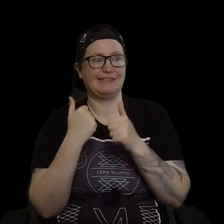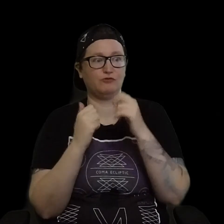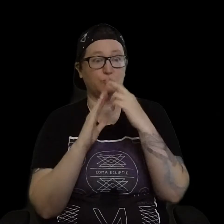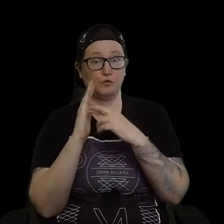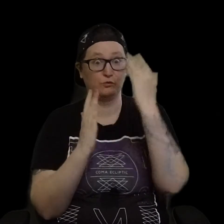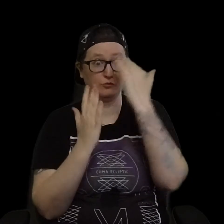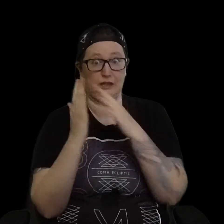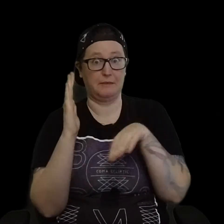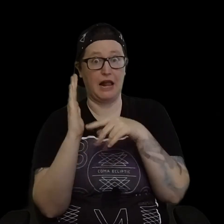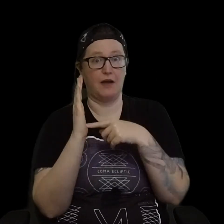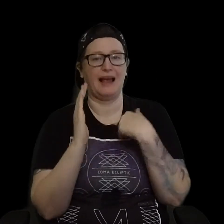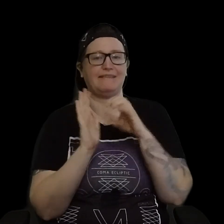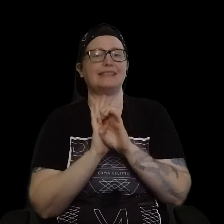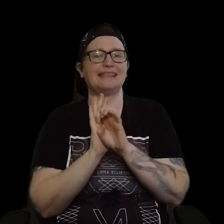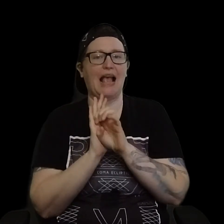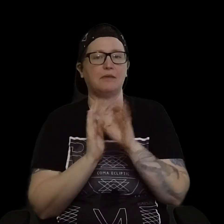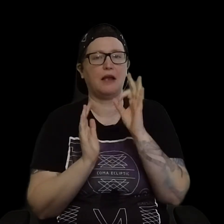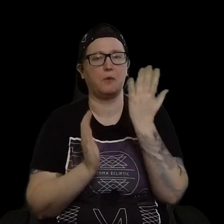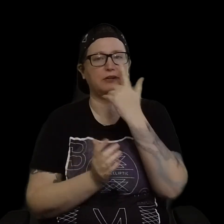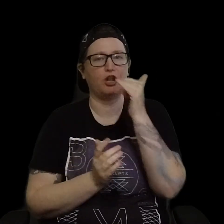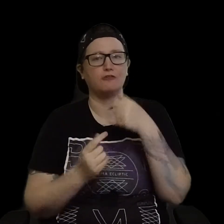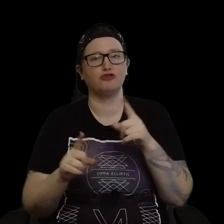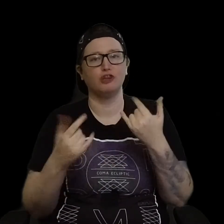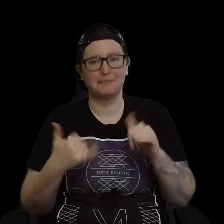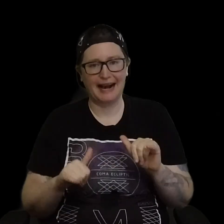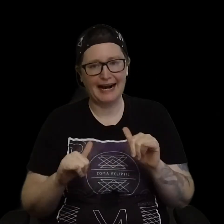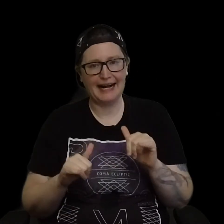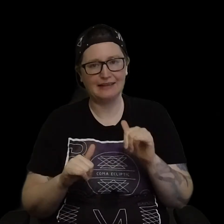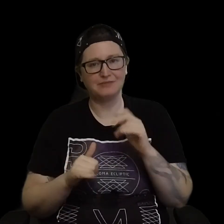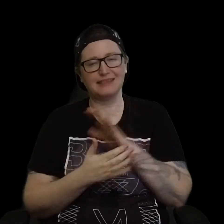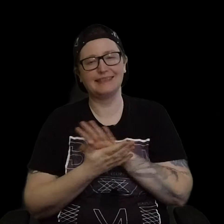has some examples and there's rules on the bottom and there's examples of what it looks like during